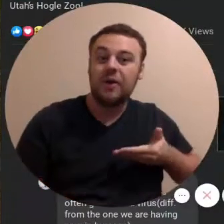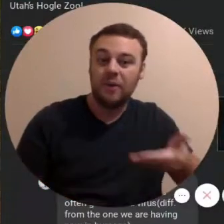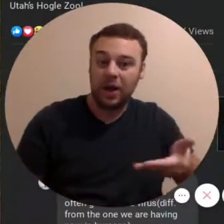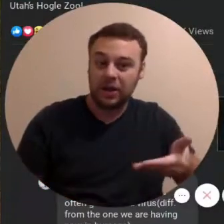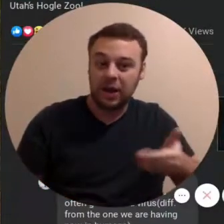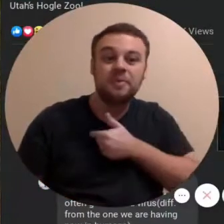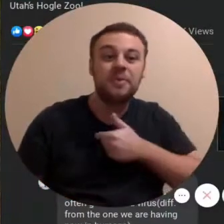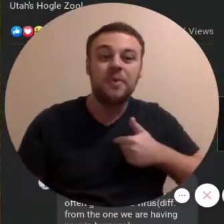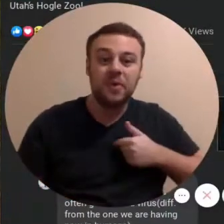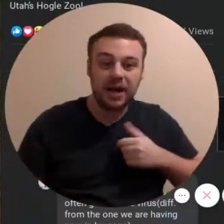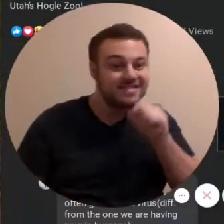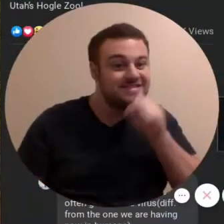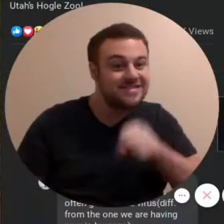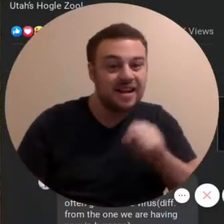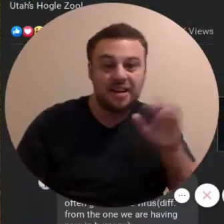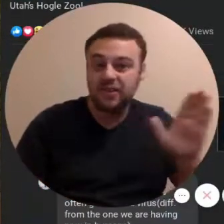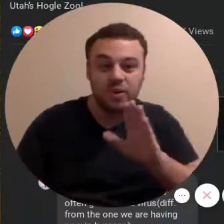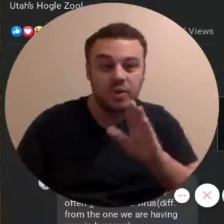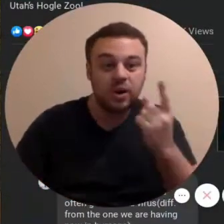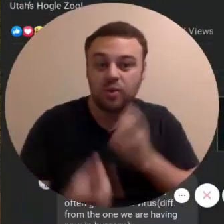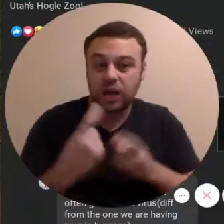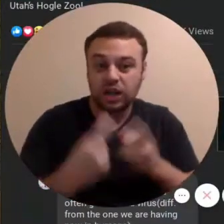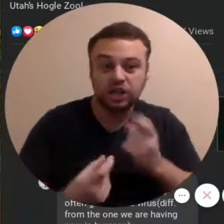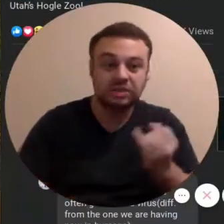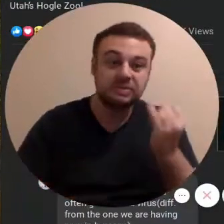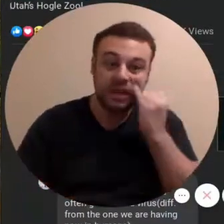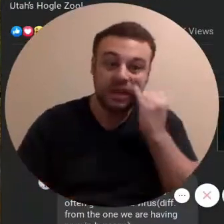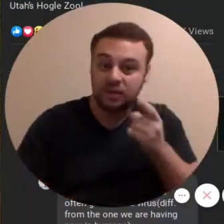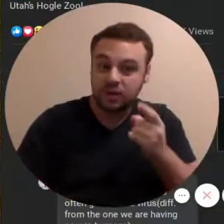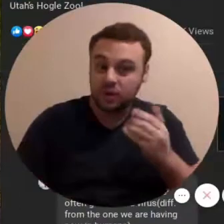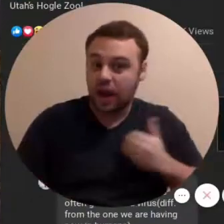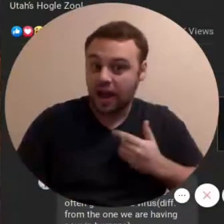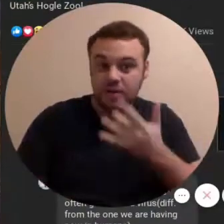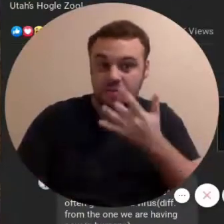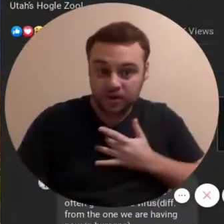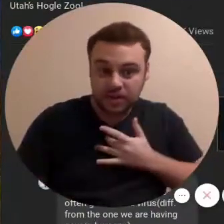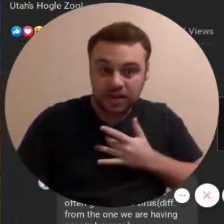I'd love to give you a shout out. I'm here outside the small animal building.